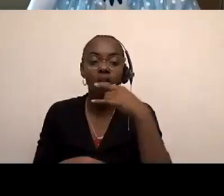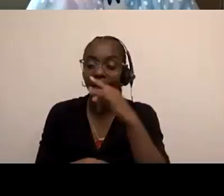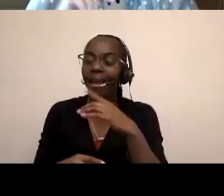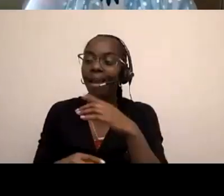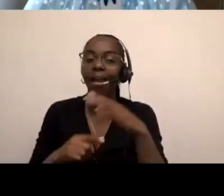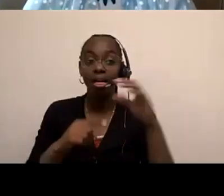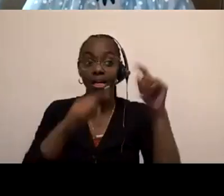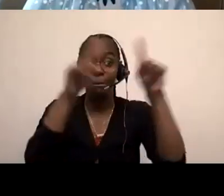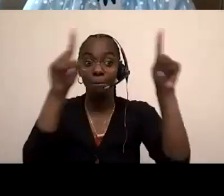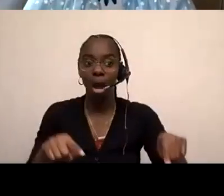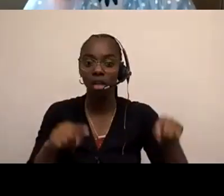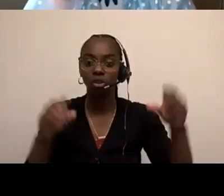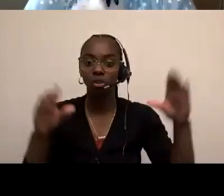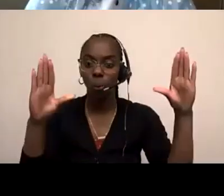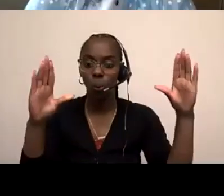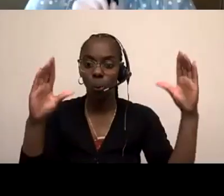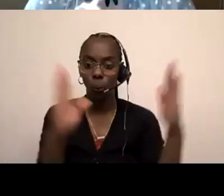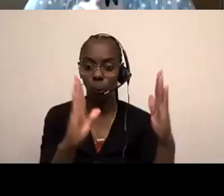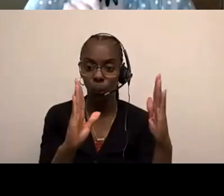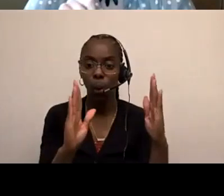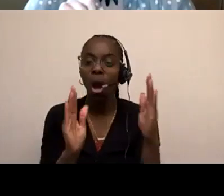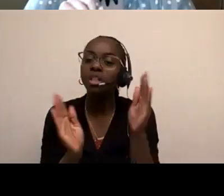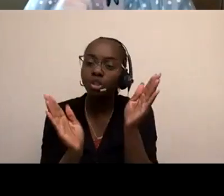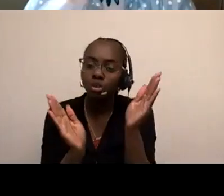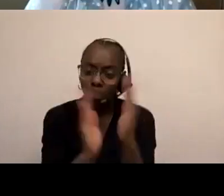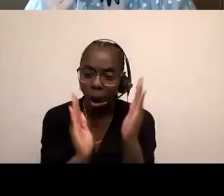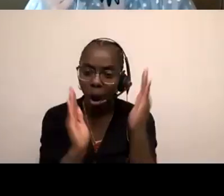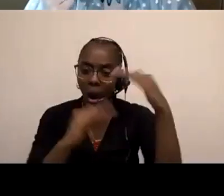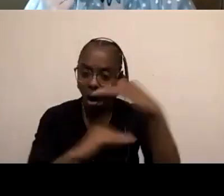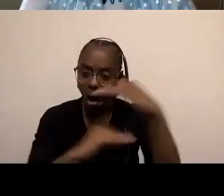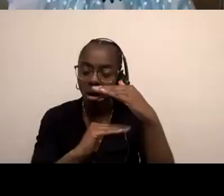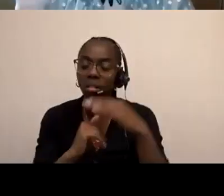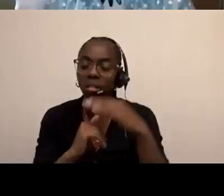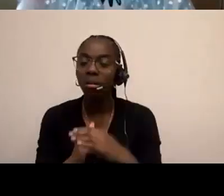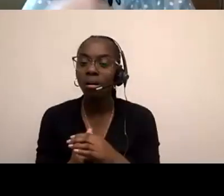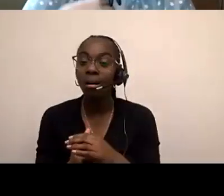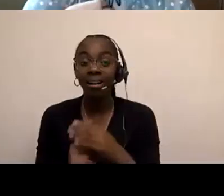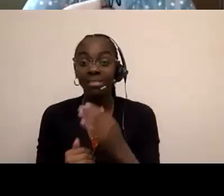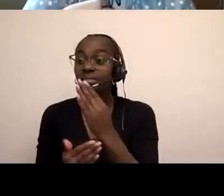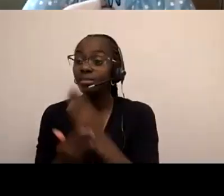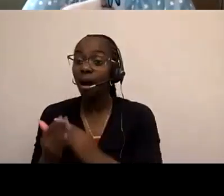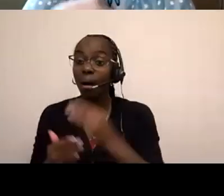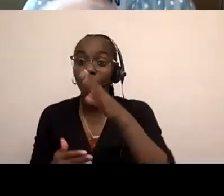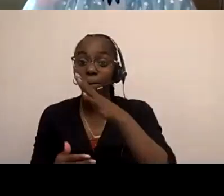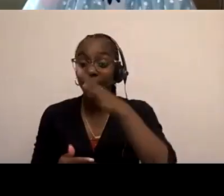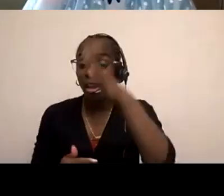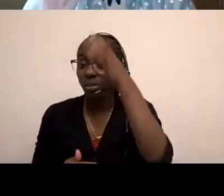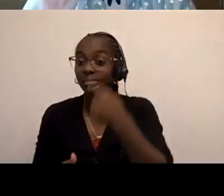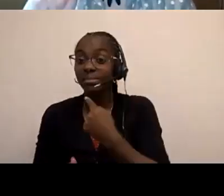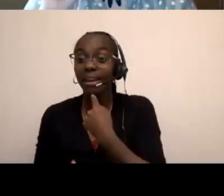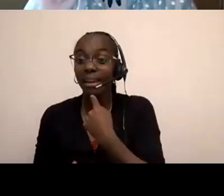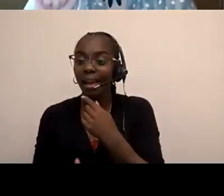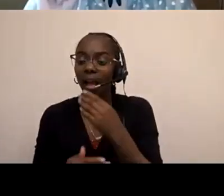AND THEN COME GET ME. AND HERE'S THE REASON I TELL THEM NOT TO EXIT. ALOT OF PEOPLE WANT THEM TO EXIT OUT OF IT. I WANT TO KNOW WHAT